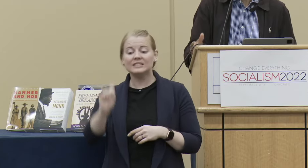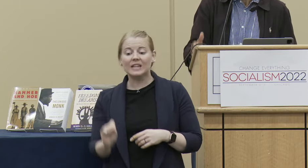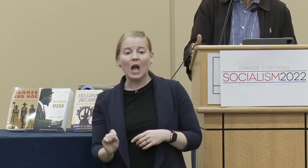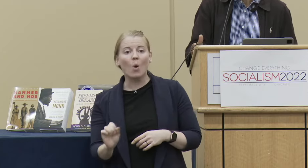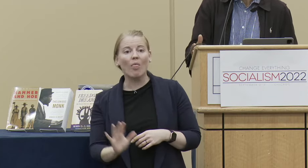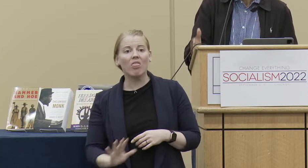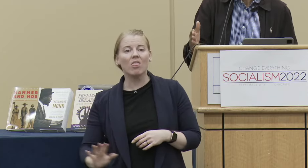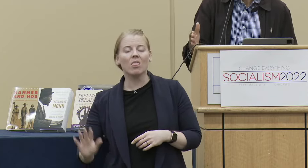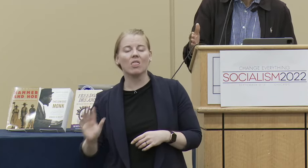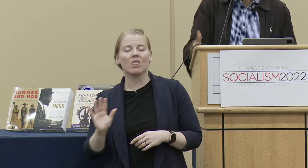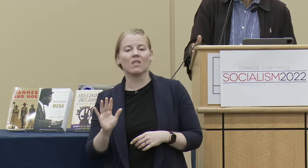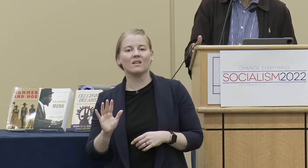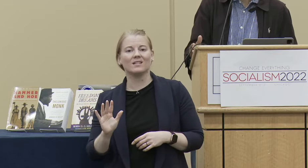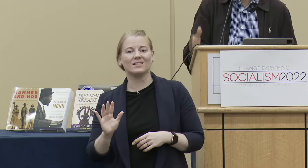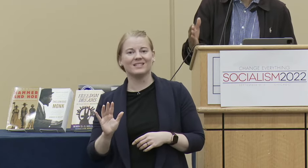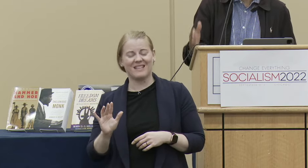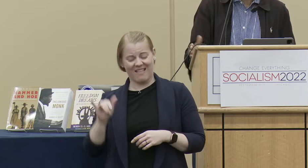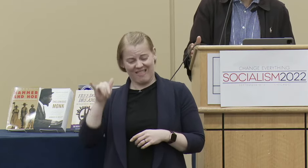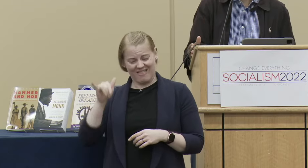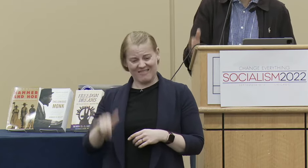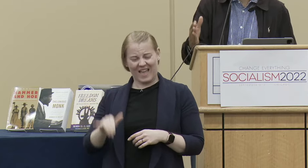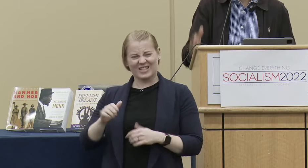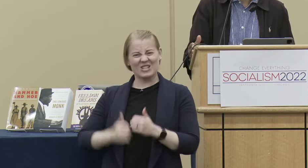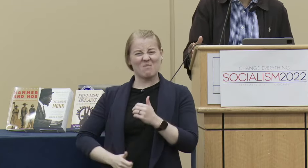some of us know, but I don't think anyone knows better, is